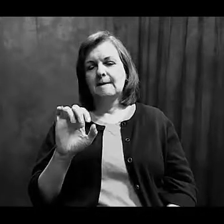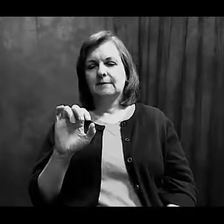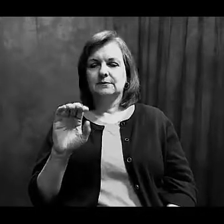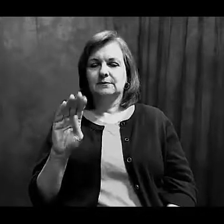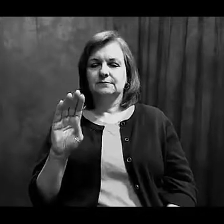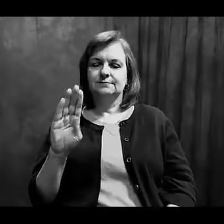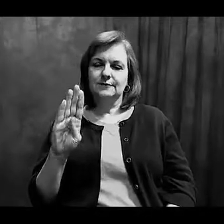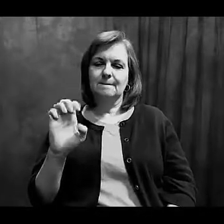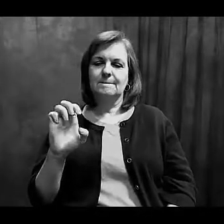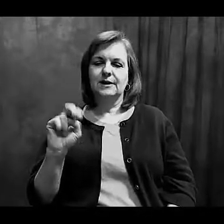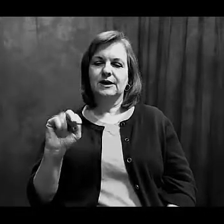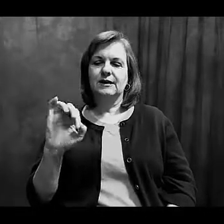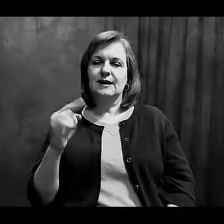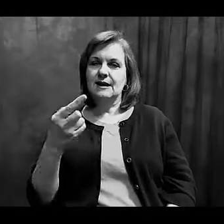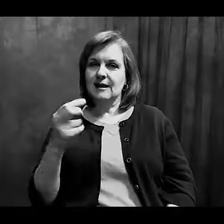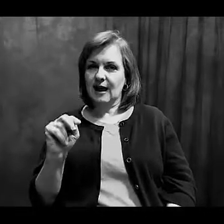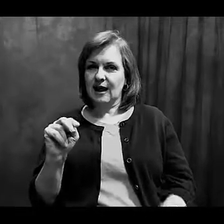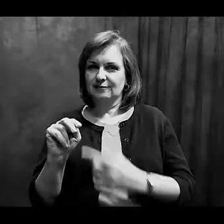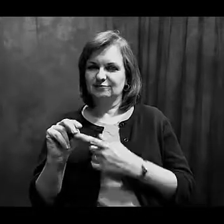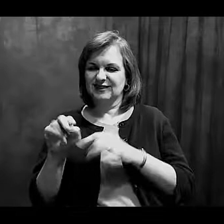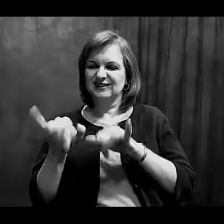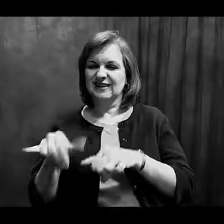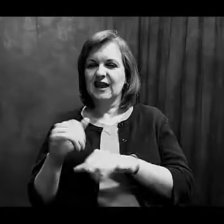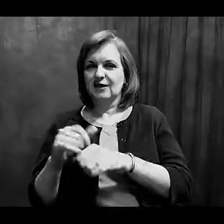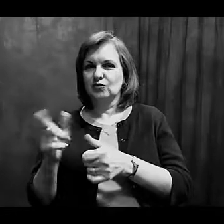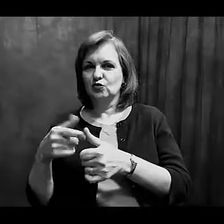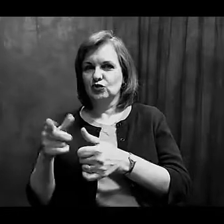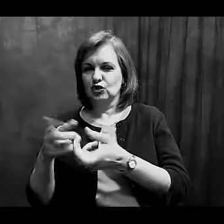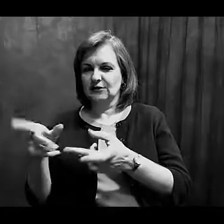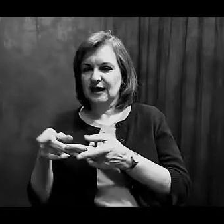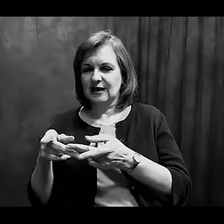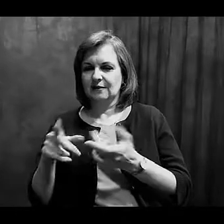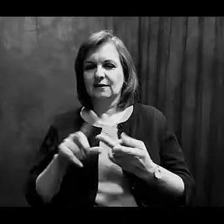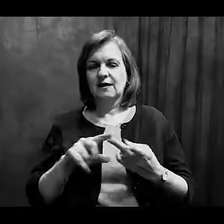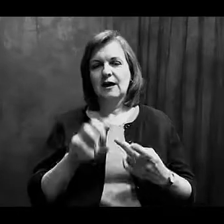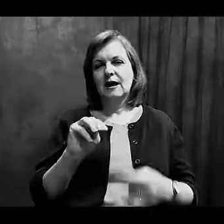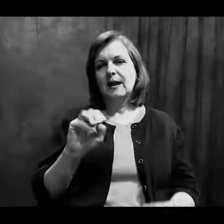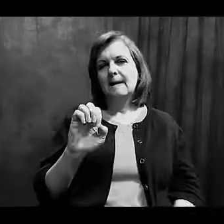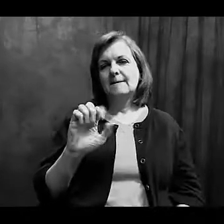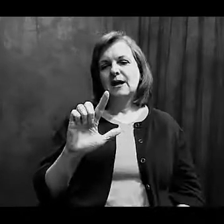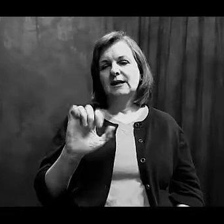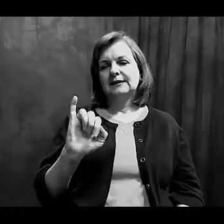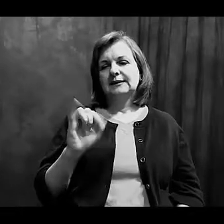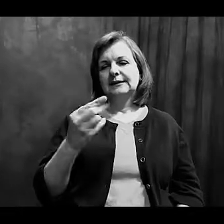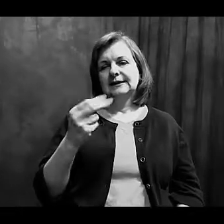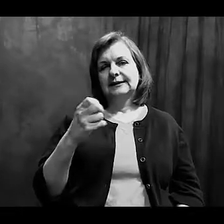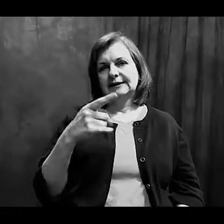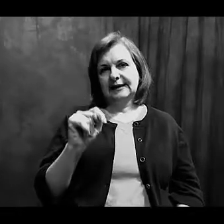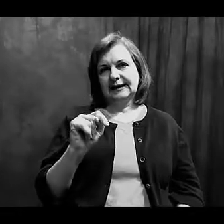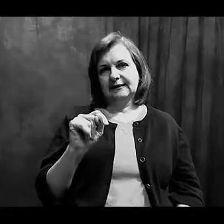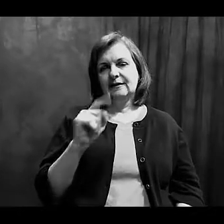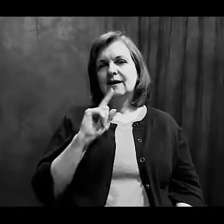original site -- malignant tumors are the ones we really get worried about because they will go through what we call